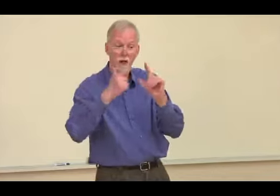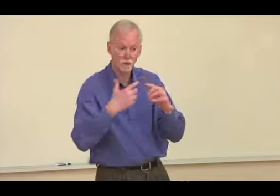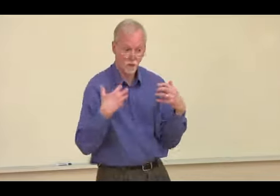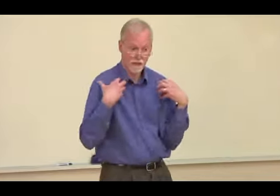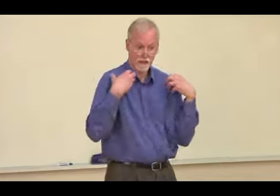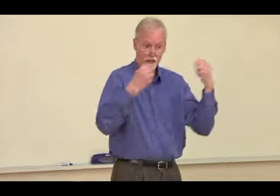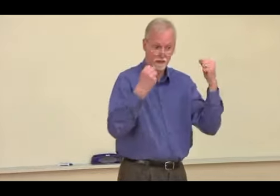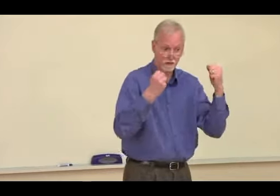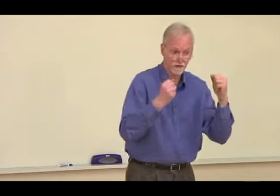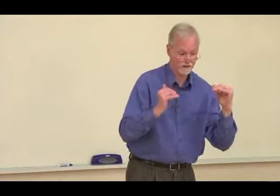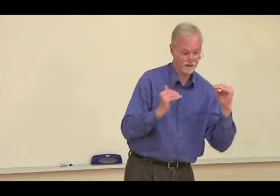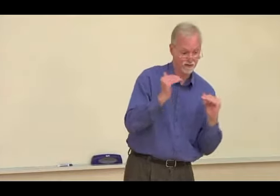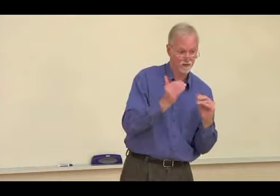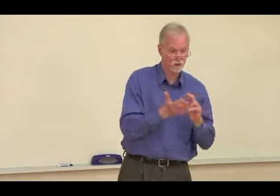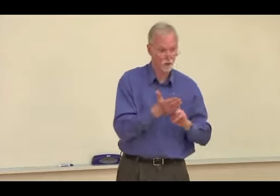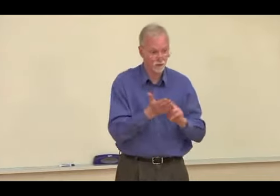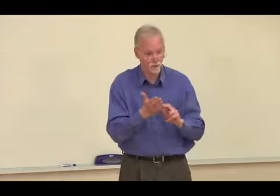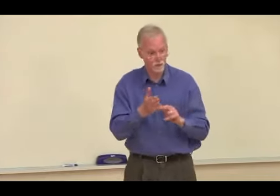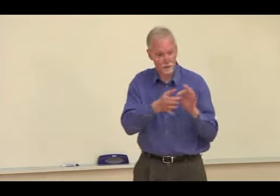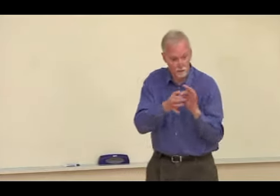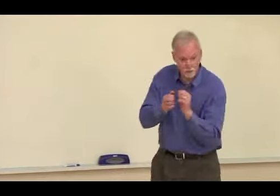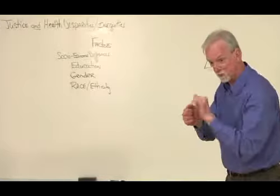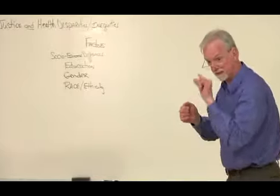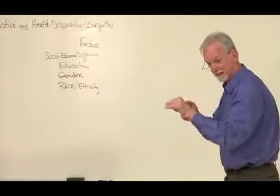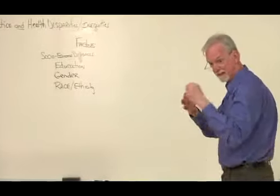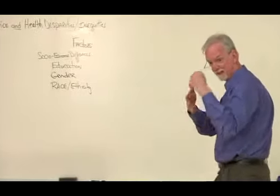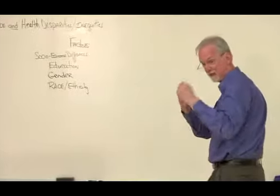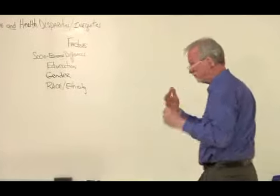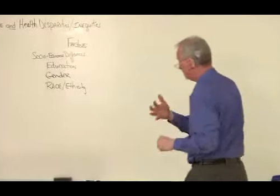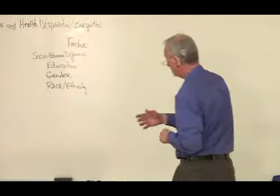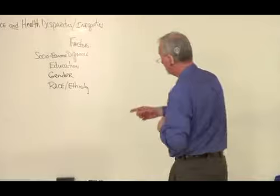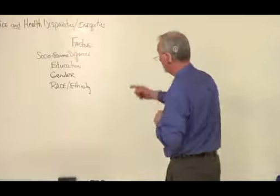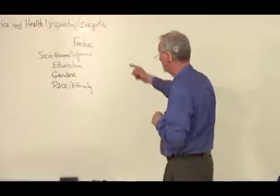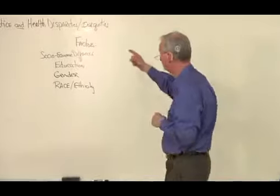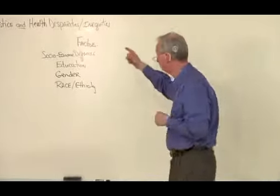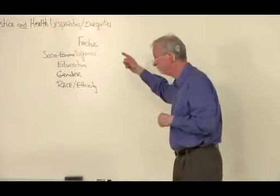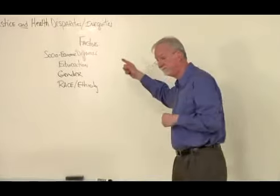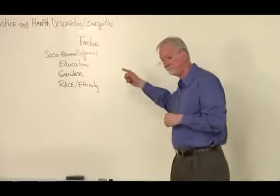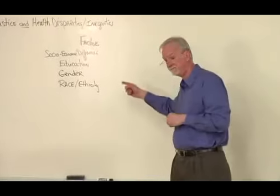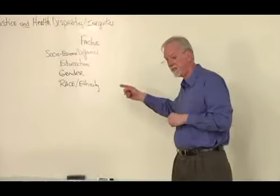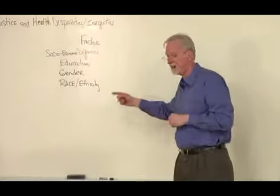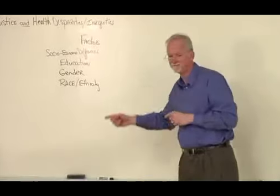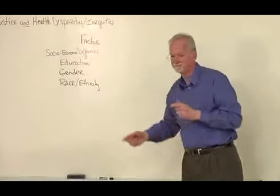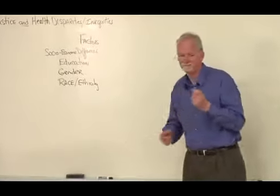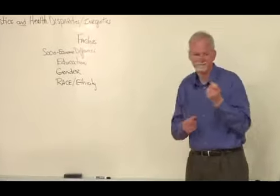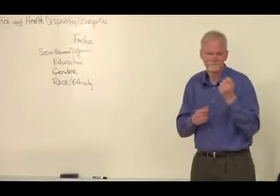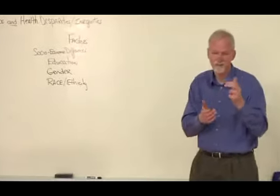Compared to the amount of health disparities research that's been done with these groups,